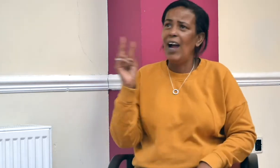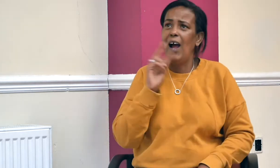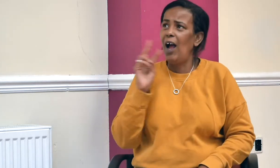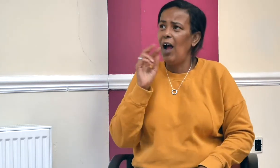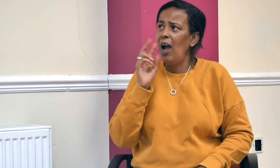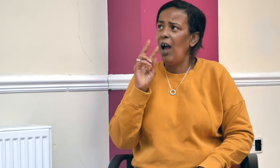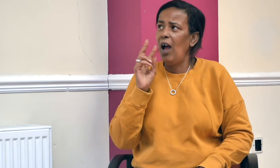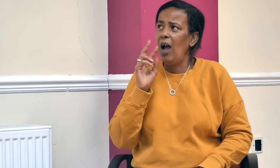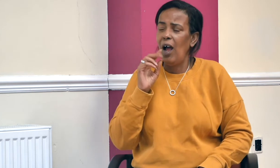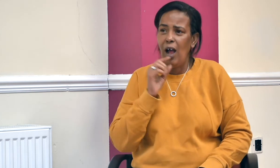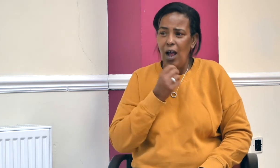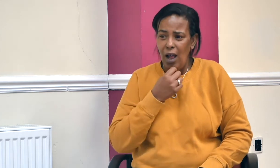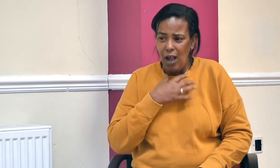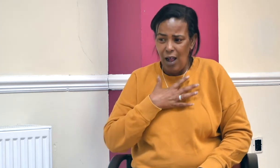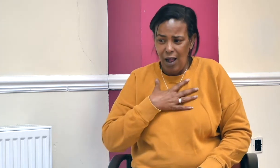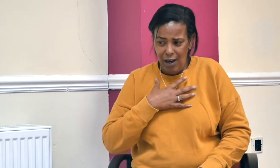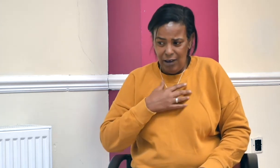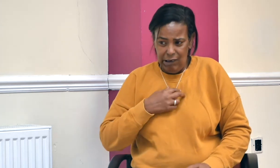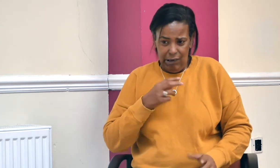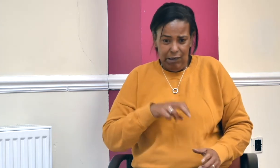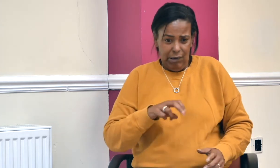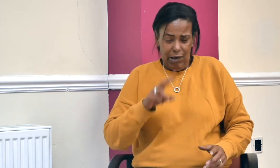I was watching them go back and forth, before sneaking away.